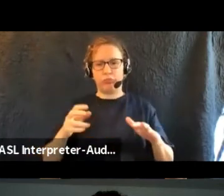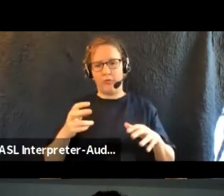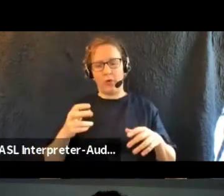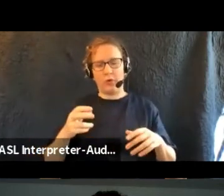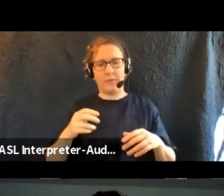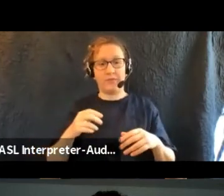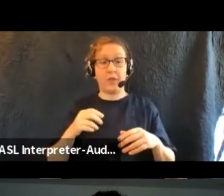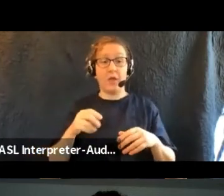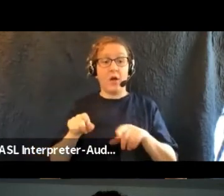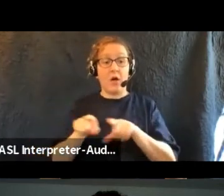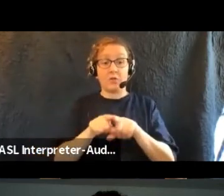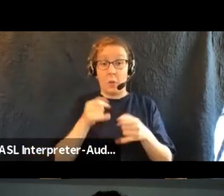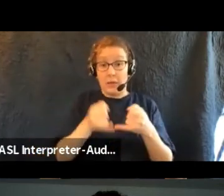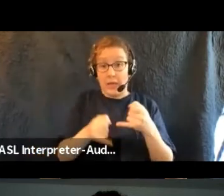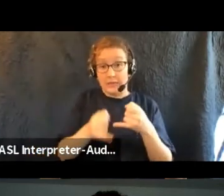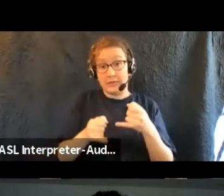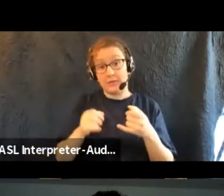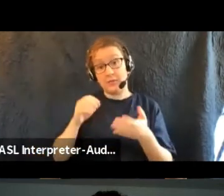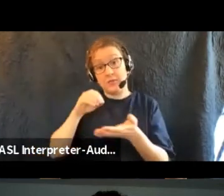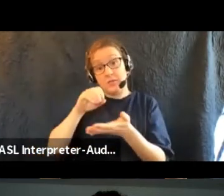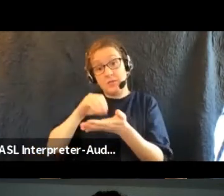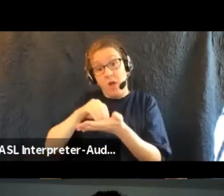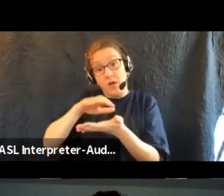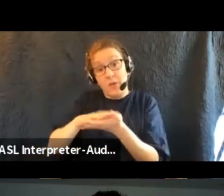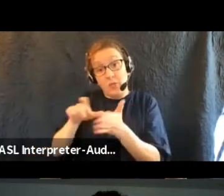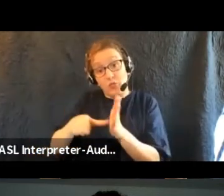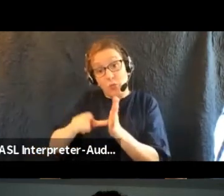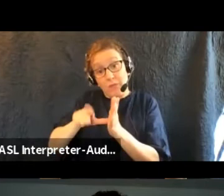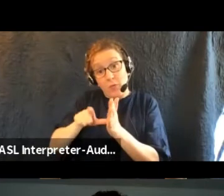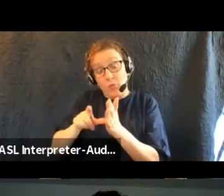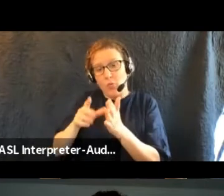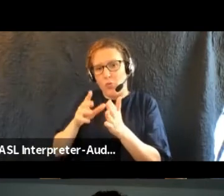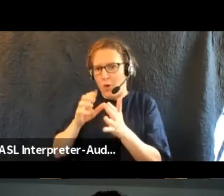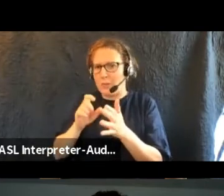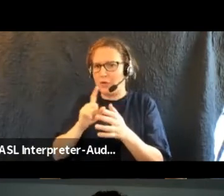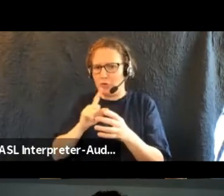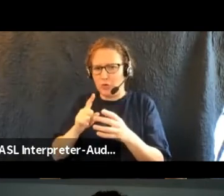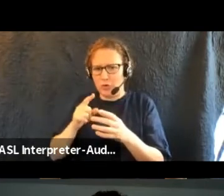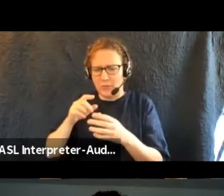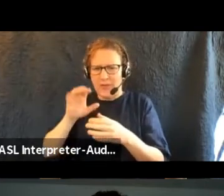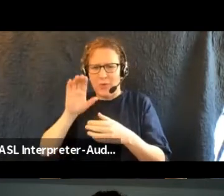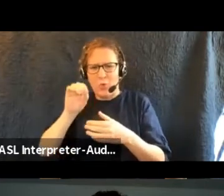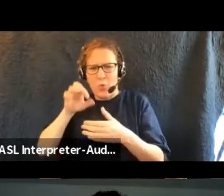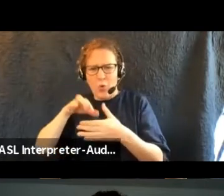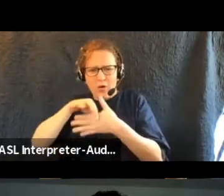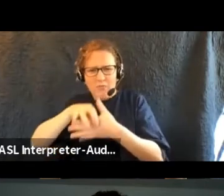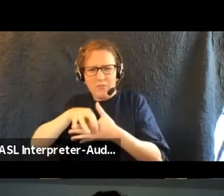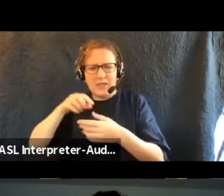review so that you have a core team that understands all of the different possible needs that folks